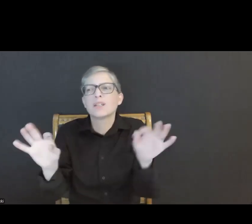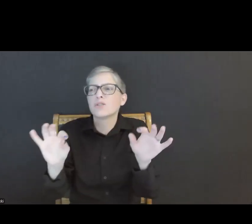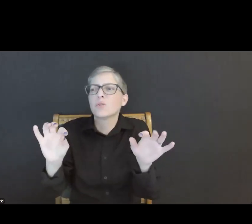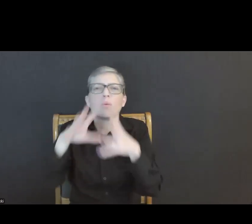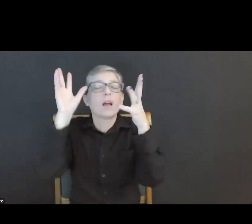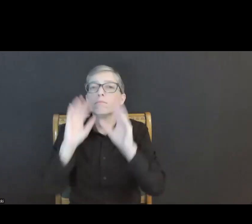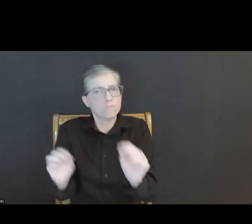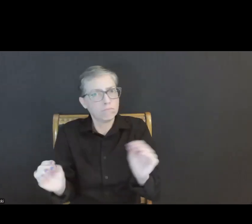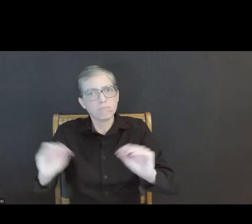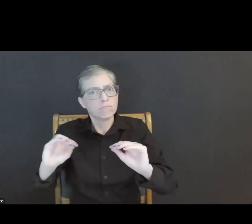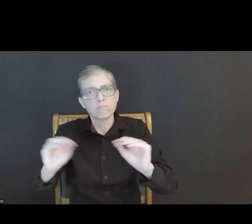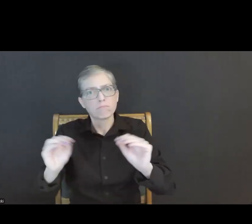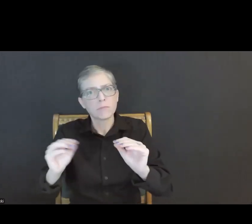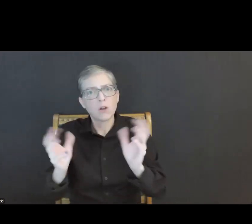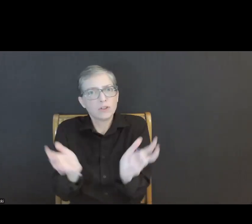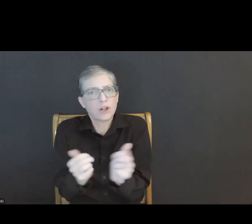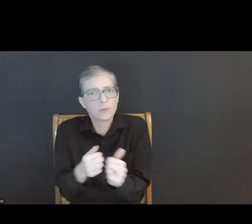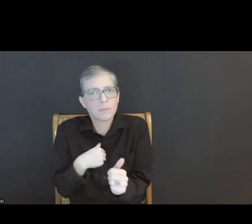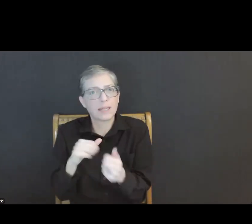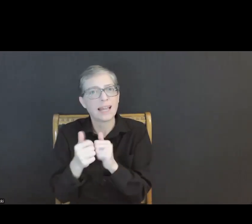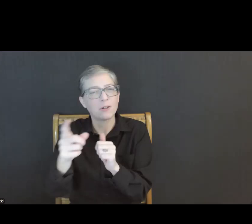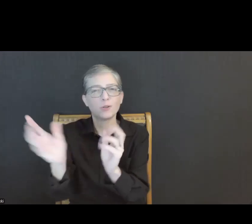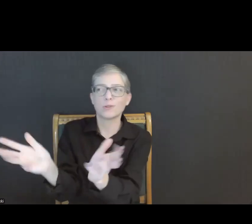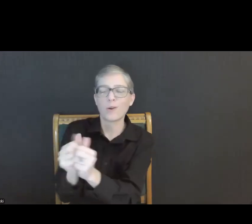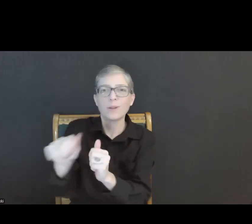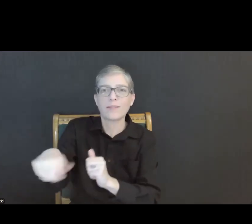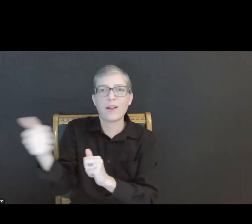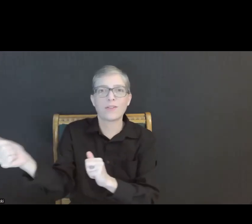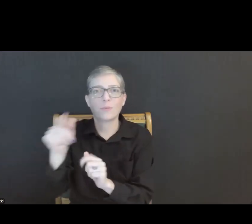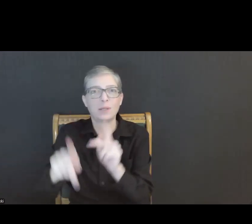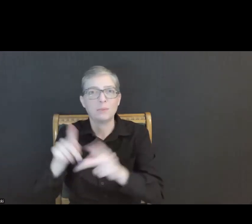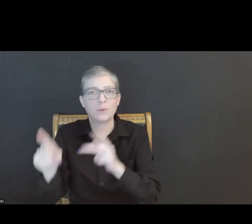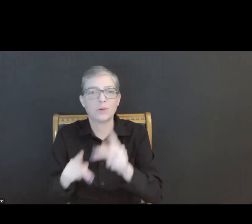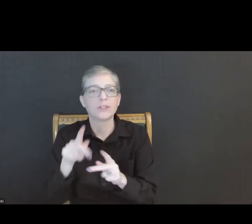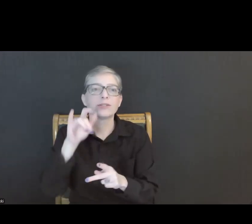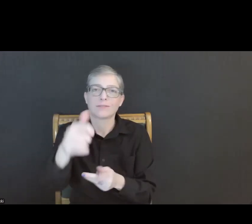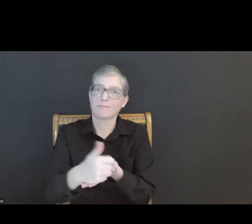anyone else and that has gotten so much further as far as helping me understand people and also